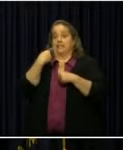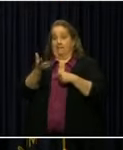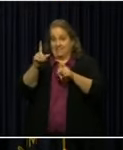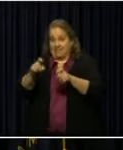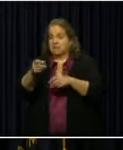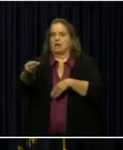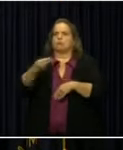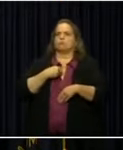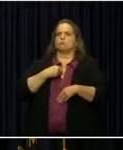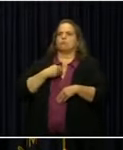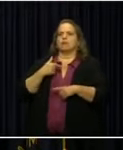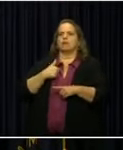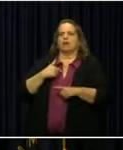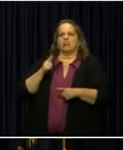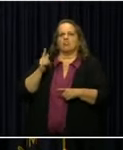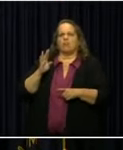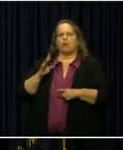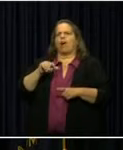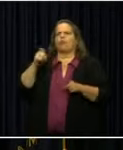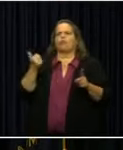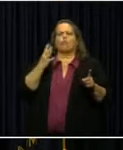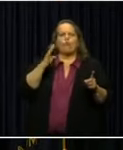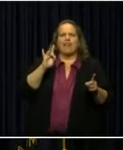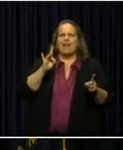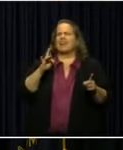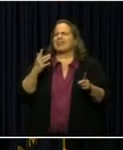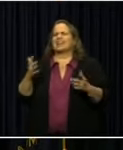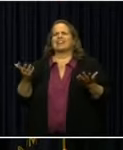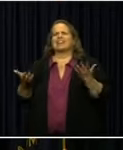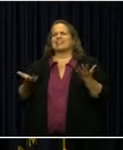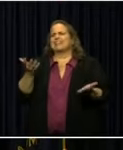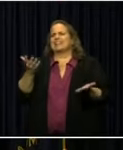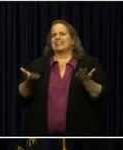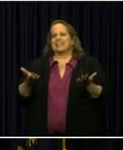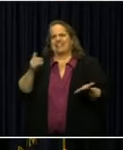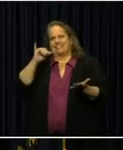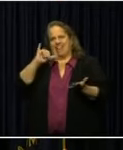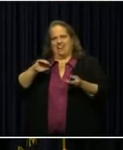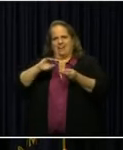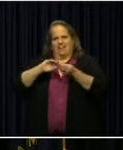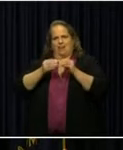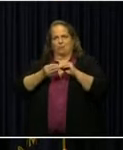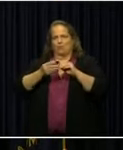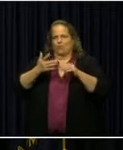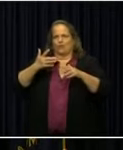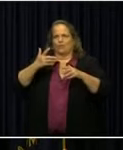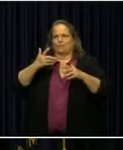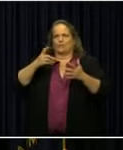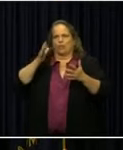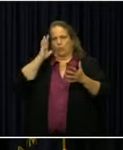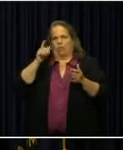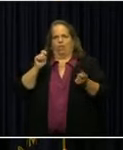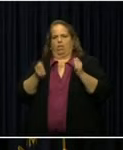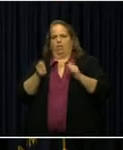CHILD IS STILL DEALING WITH THIS VIRUS AND EVERYTHING EVER EVERYTHING ELSE THAT A NEWBORN HAS TO DEAL WITH, SO LET'S THINK